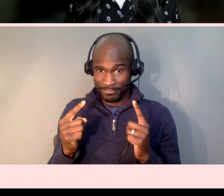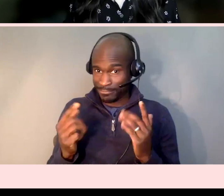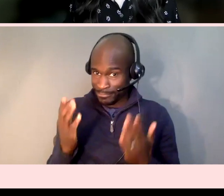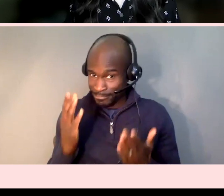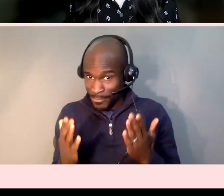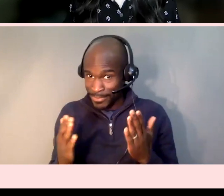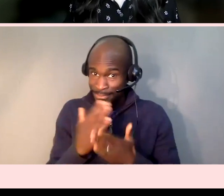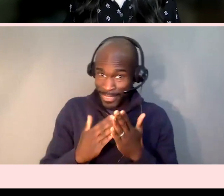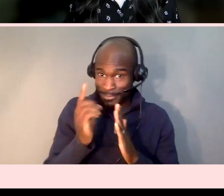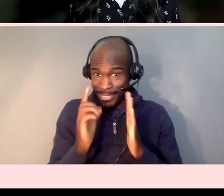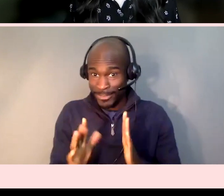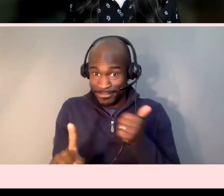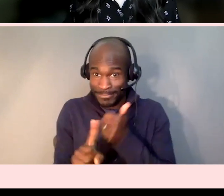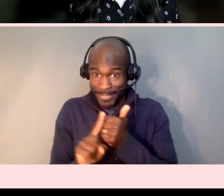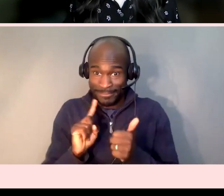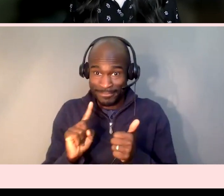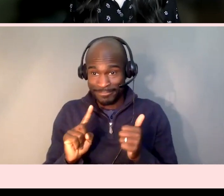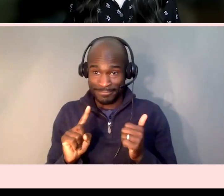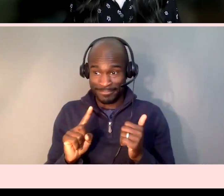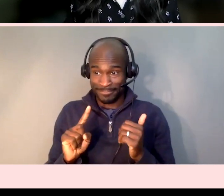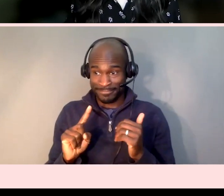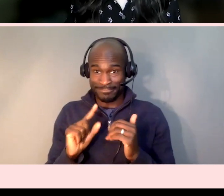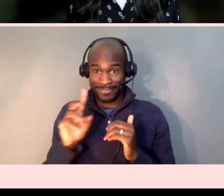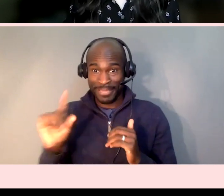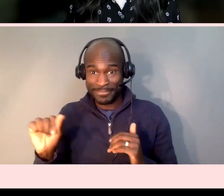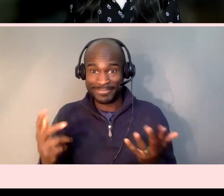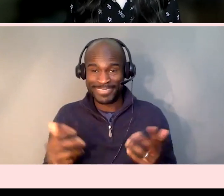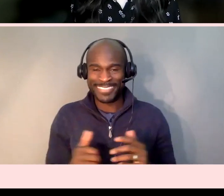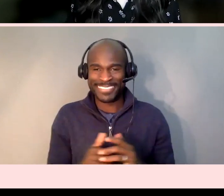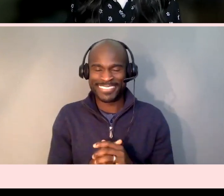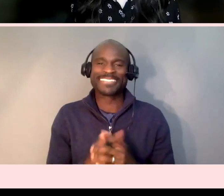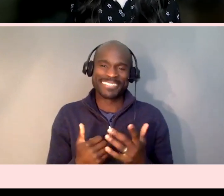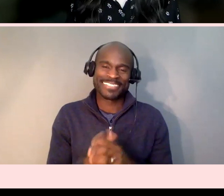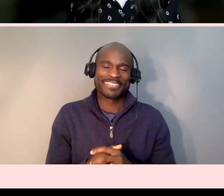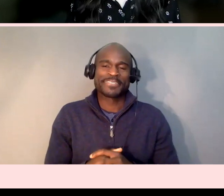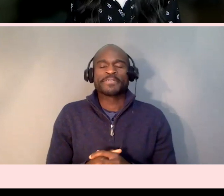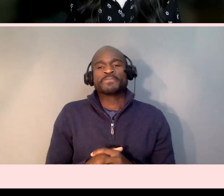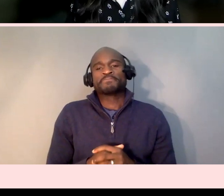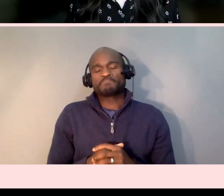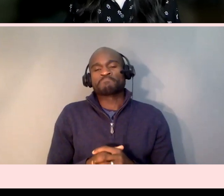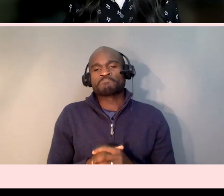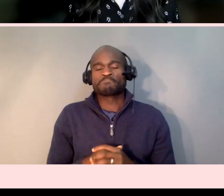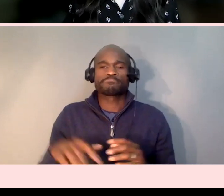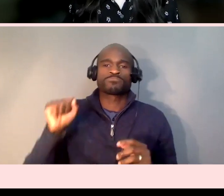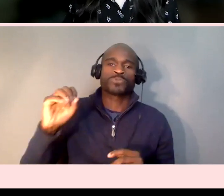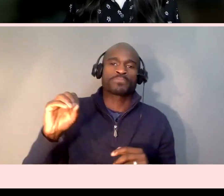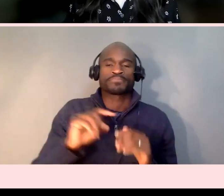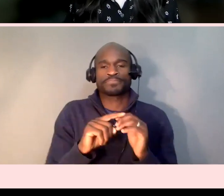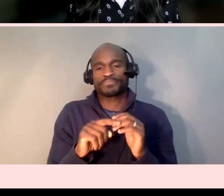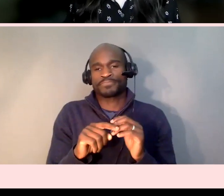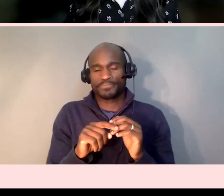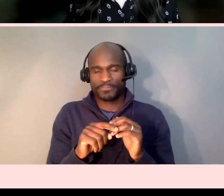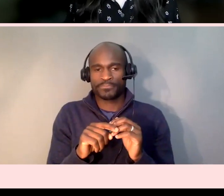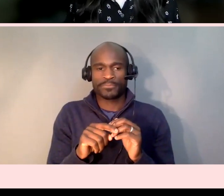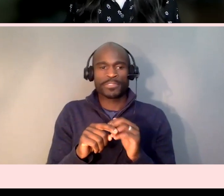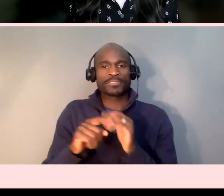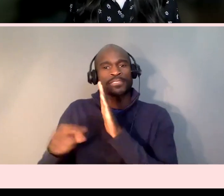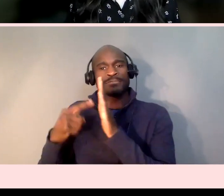and I found that a lot, even in design school, some professionals some professors sometimes would